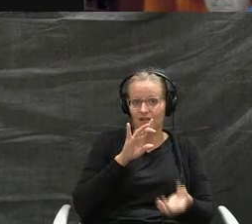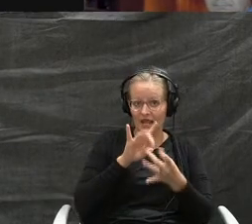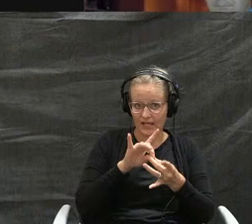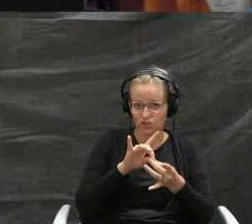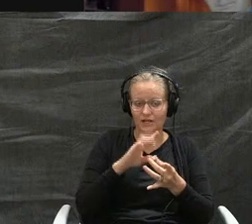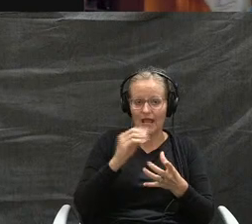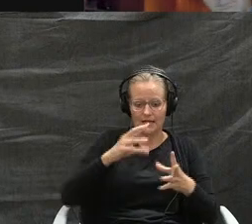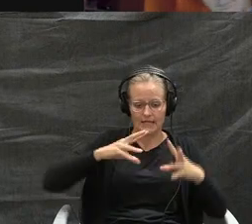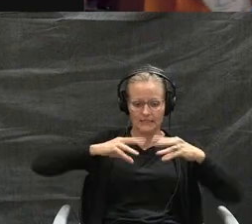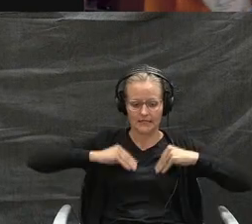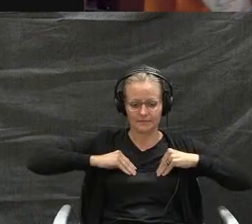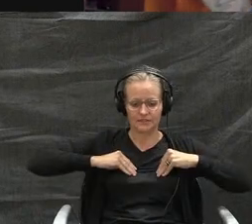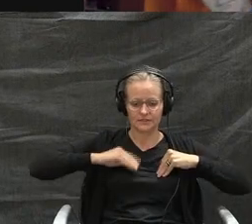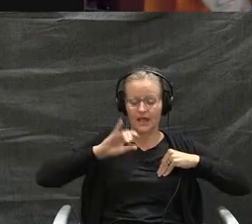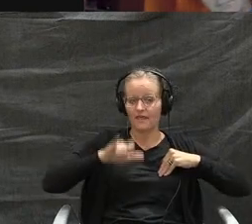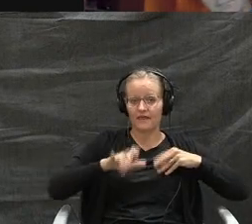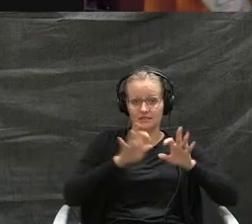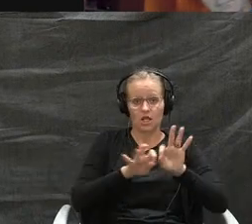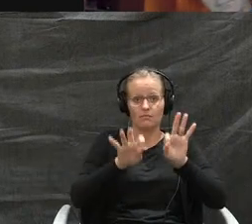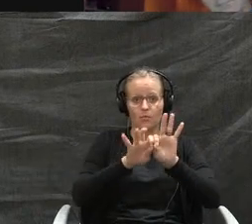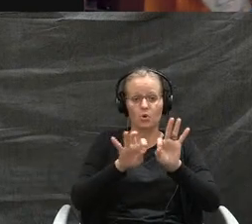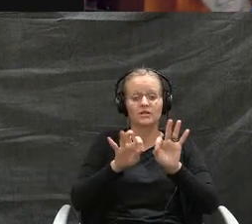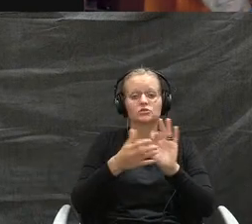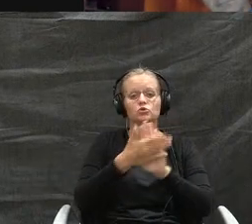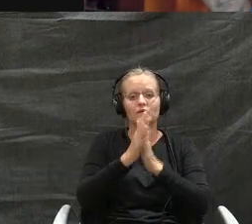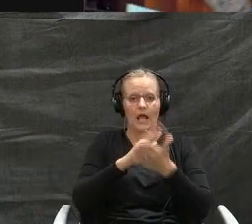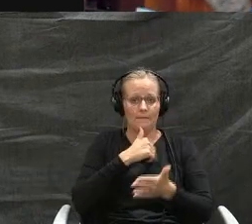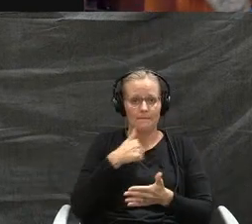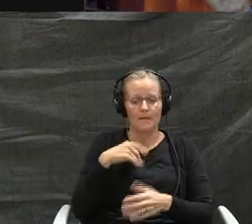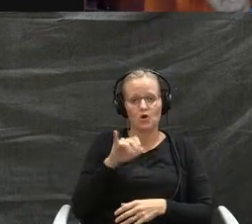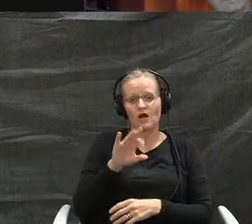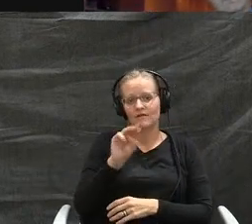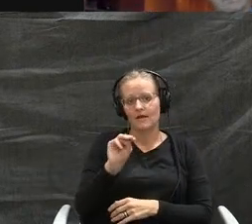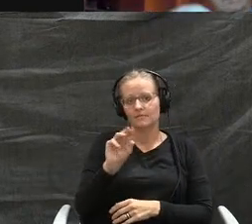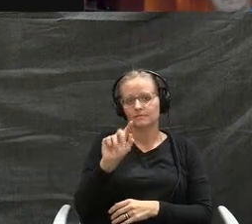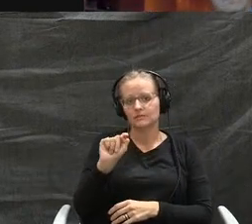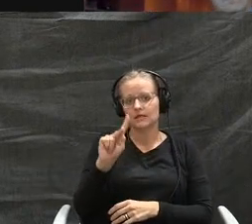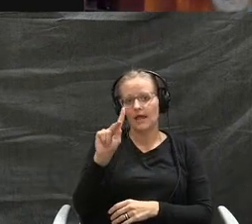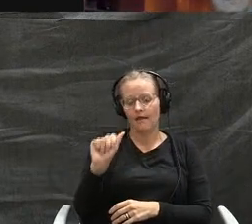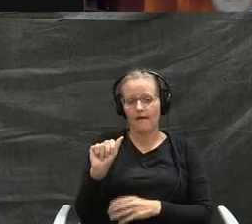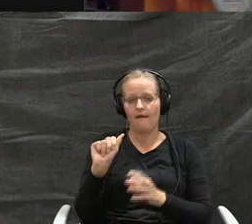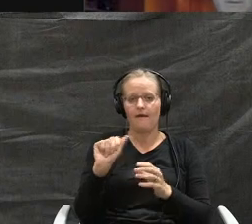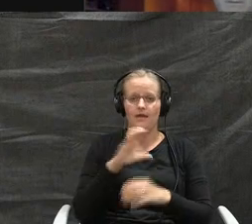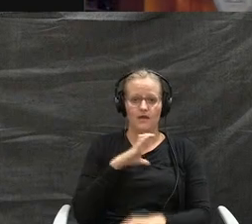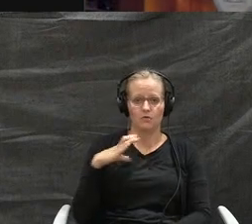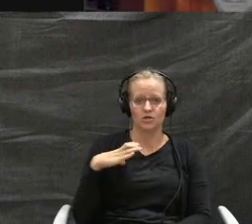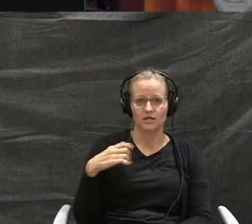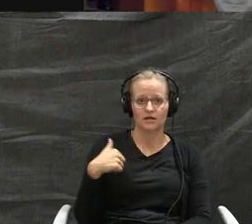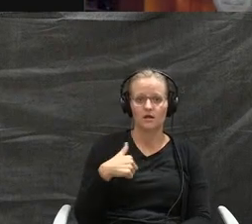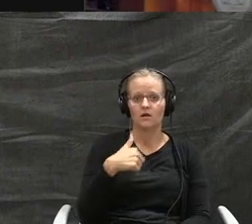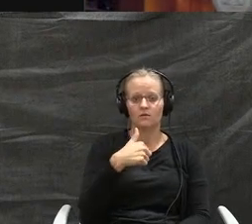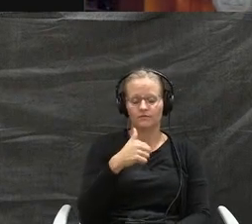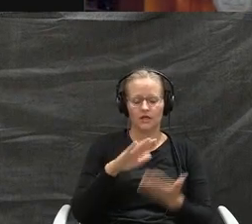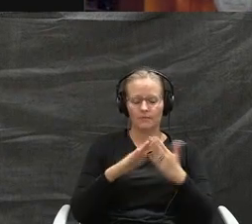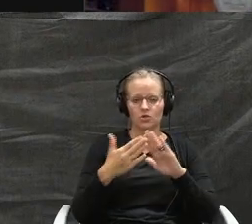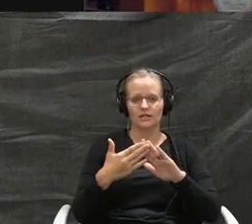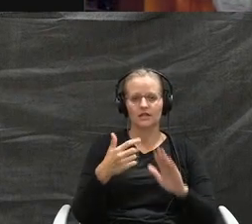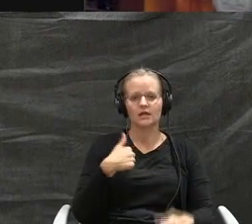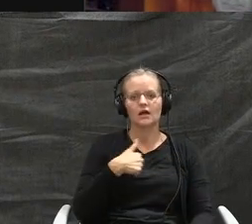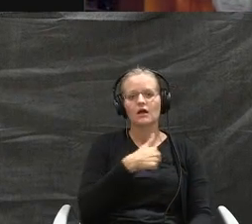member of the Minne Tonka schools community. We are dedicated to working tirelessly to providing a school environment where all students